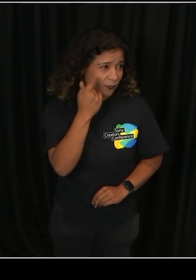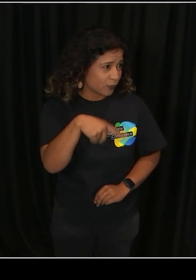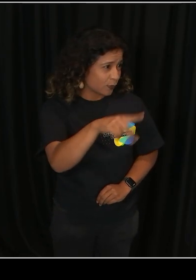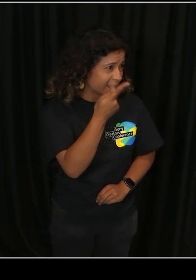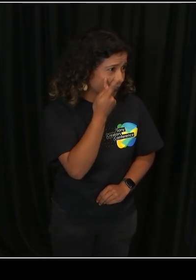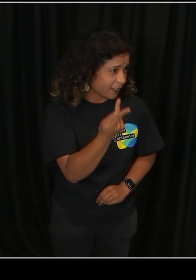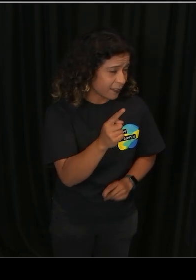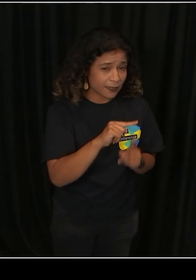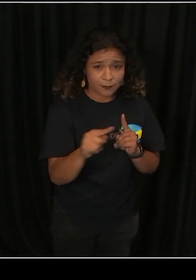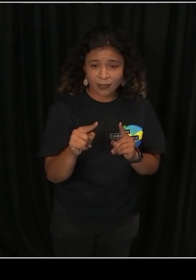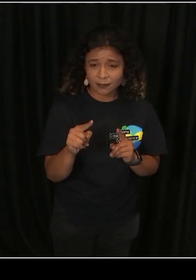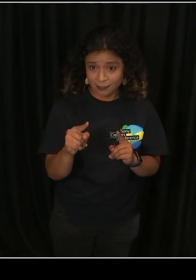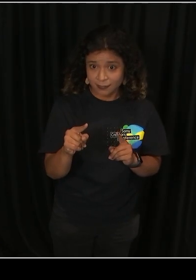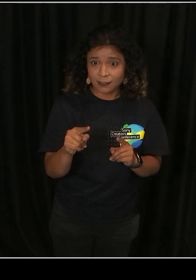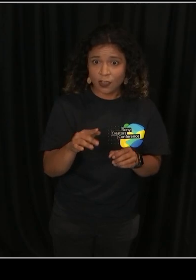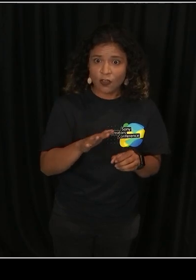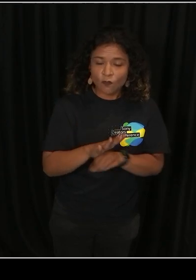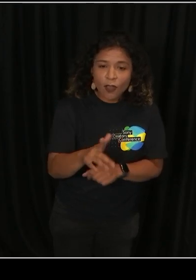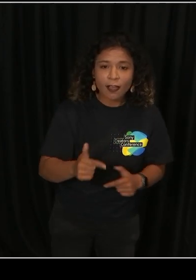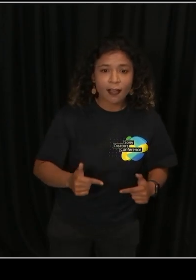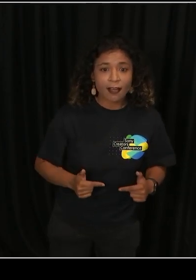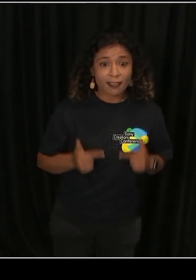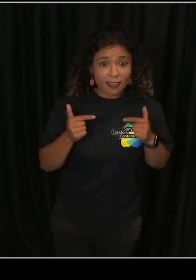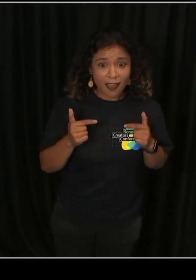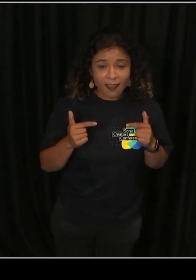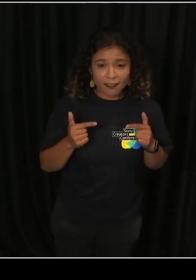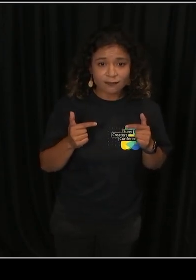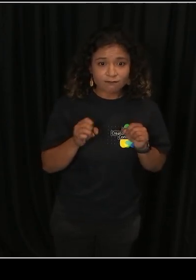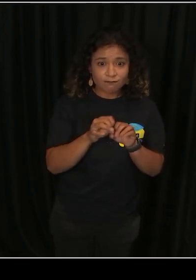but it was a fully live alternative broadcast from